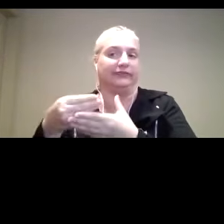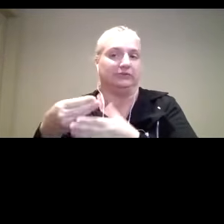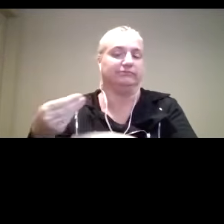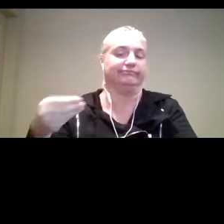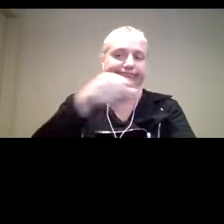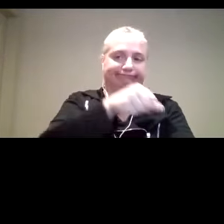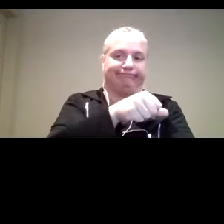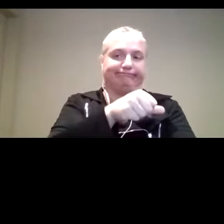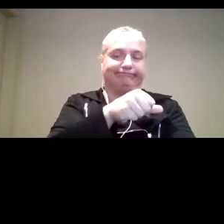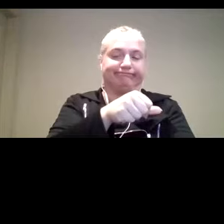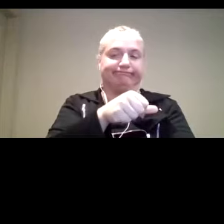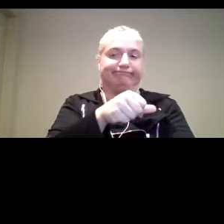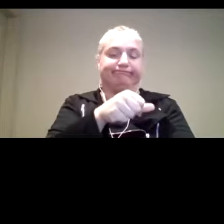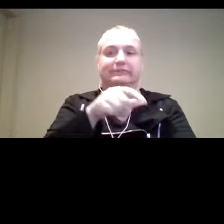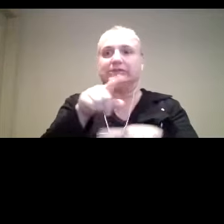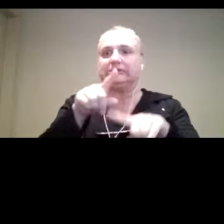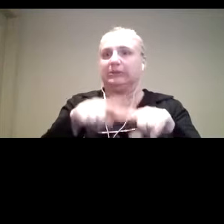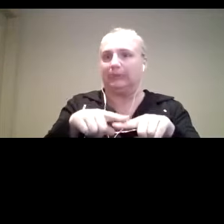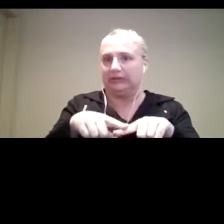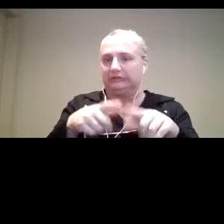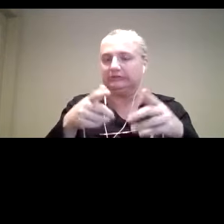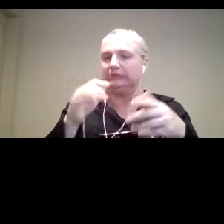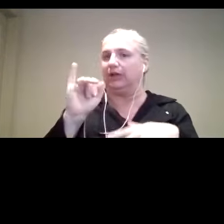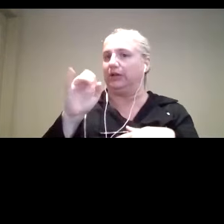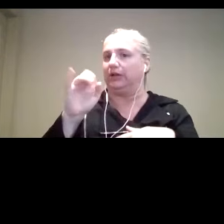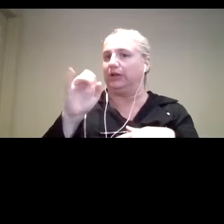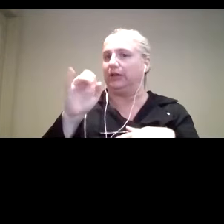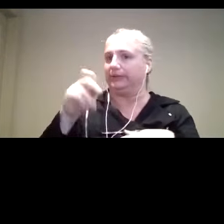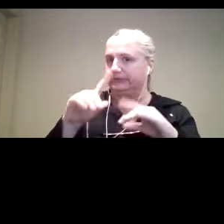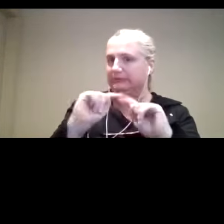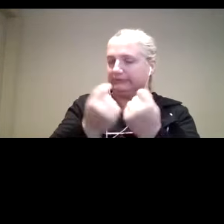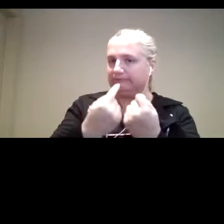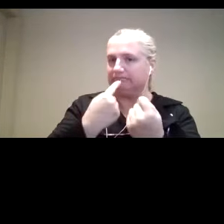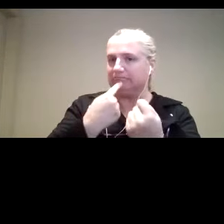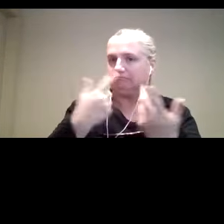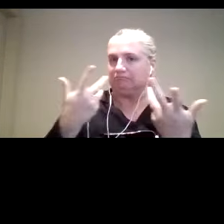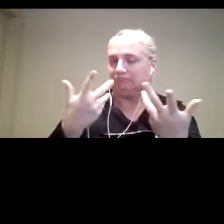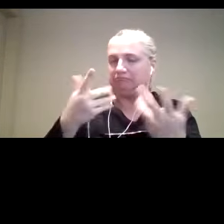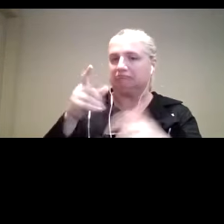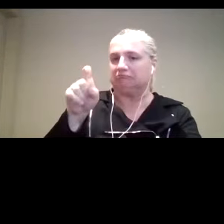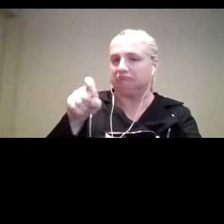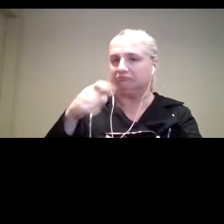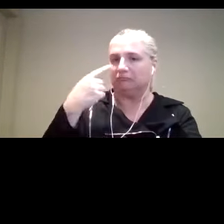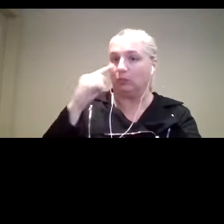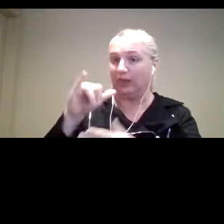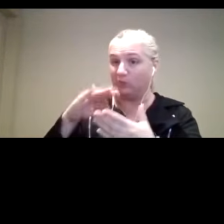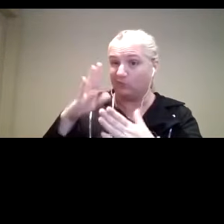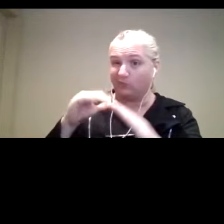Some of that depends on what the IEP team says is necessary for that student to access FAPE.